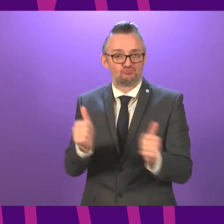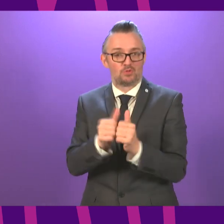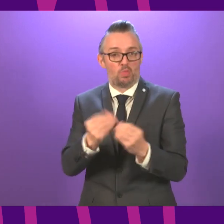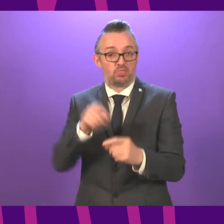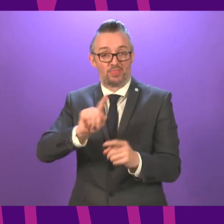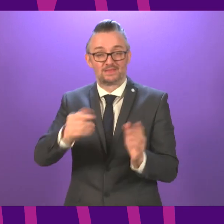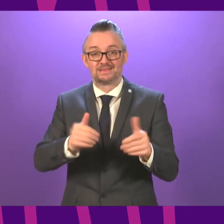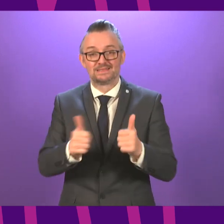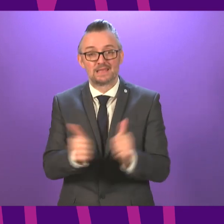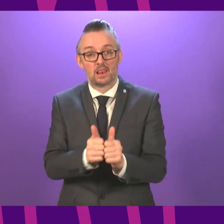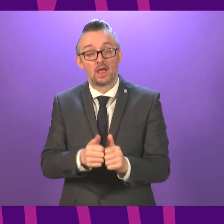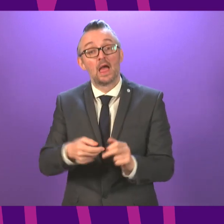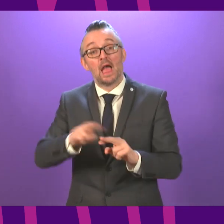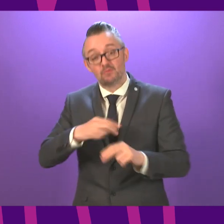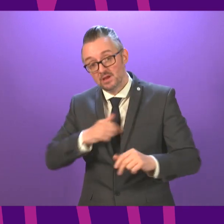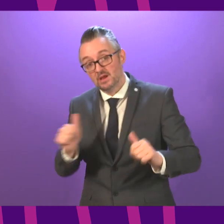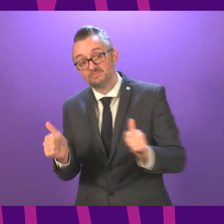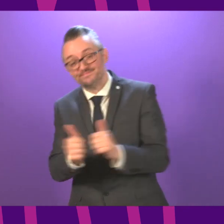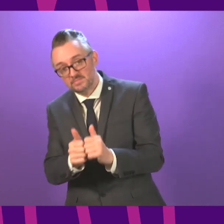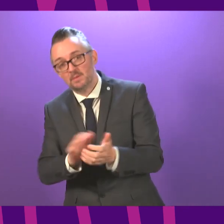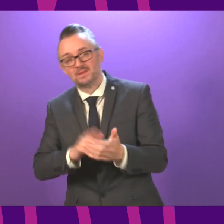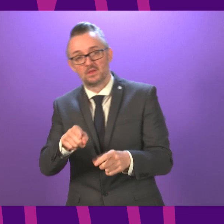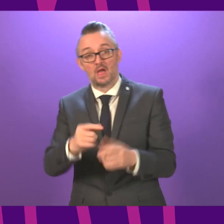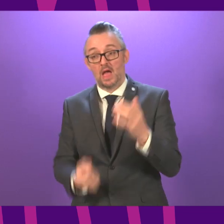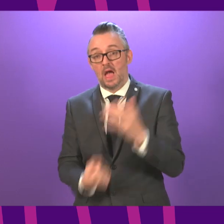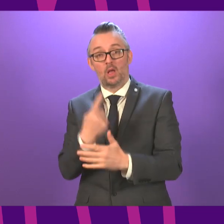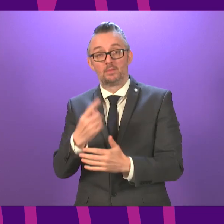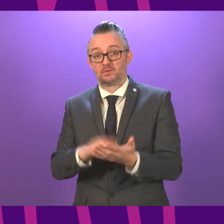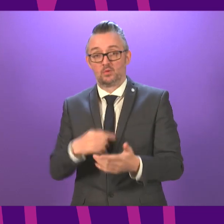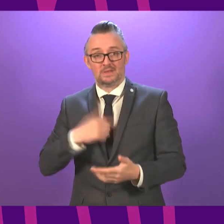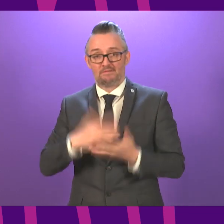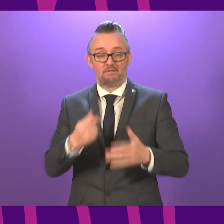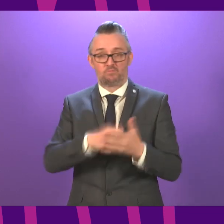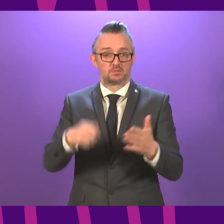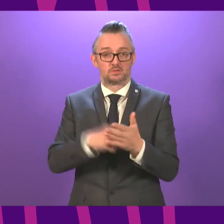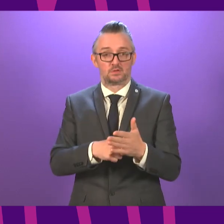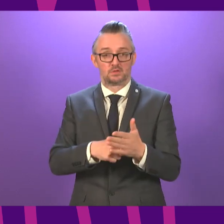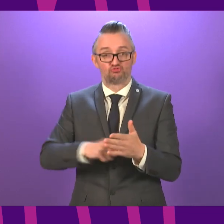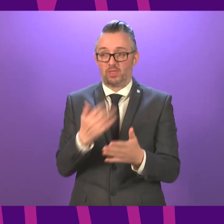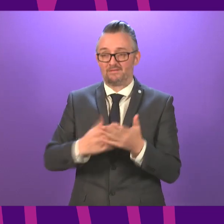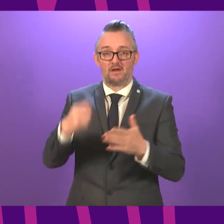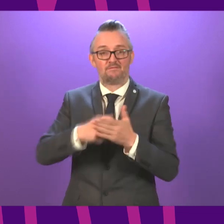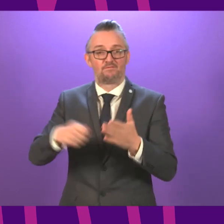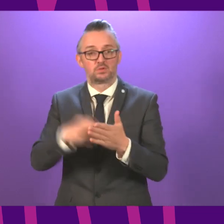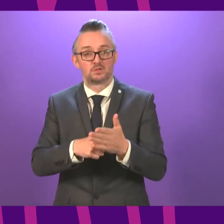to an outcome that Scotland did not vote for and which will do untold damage to our country? Michael Russell: Given the circumstances,